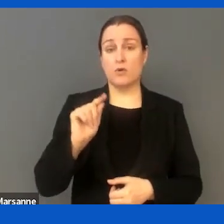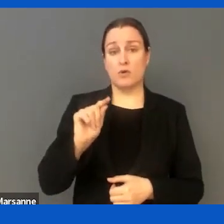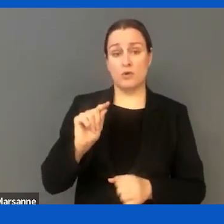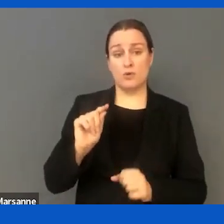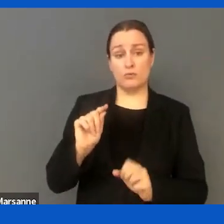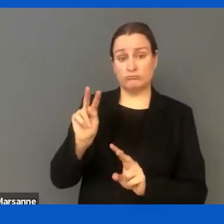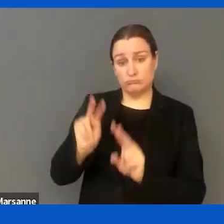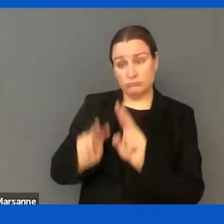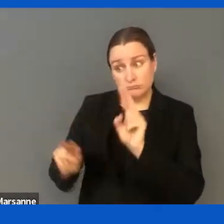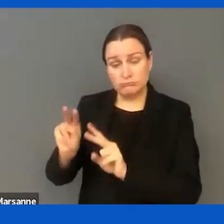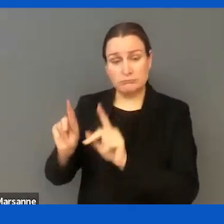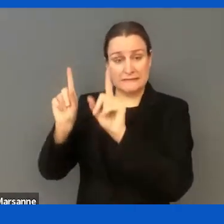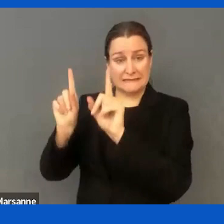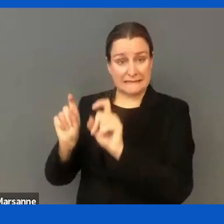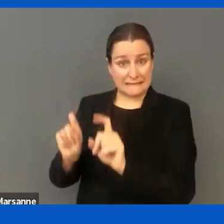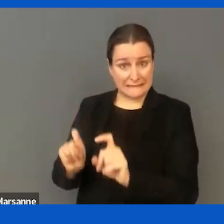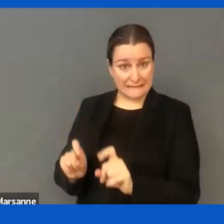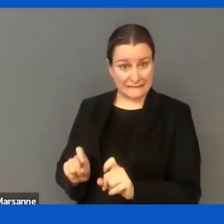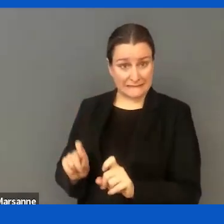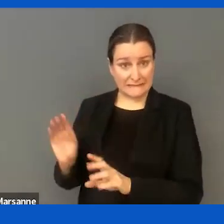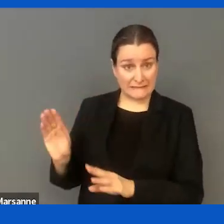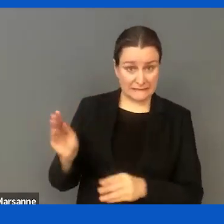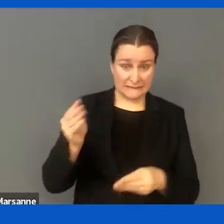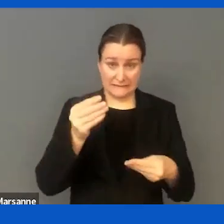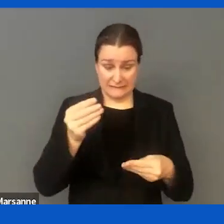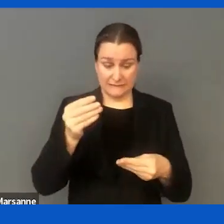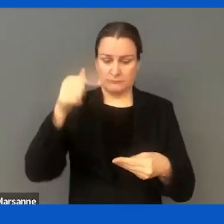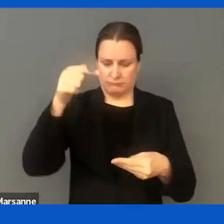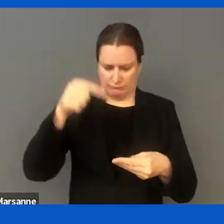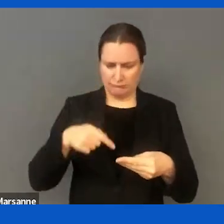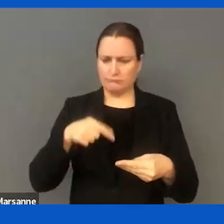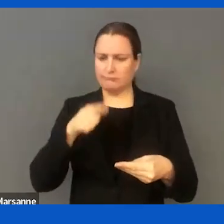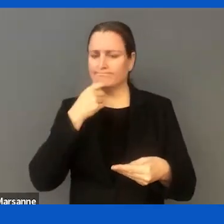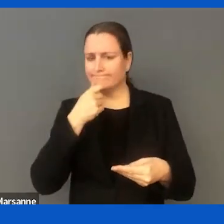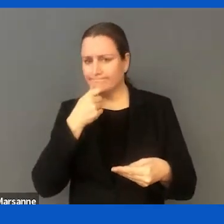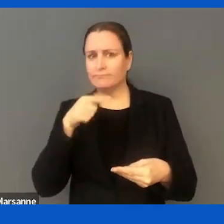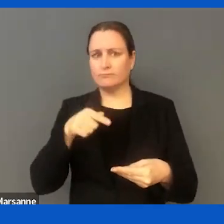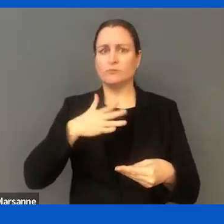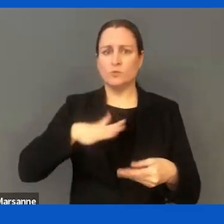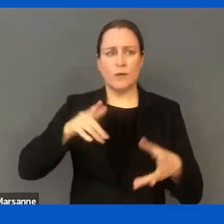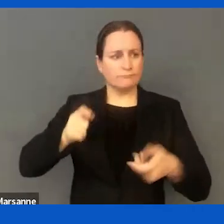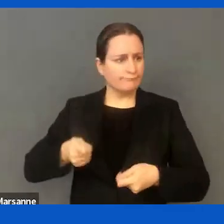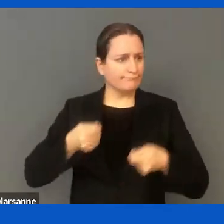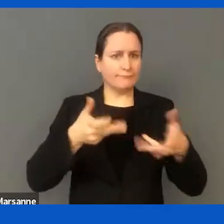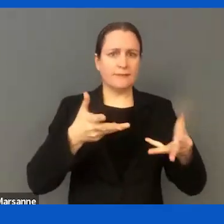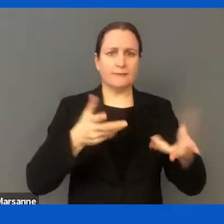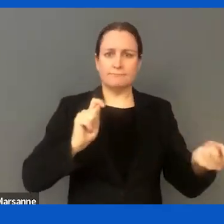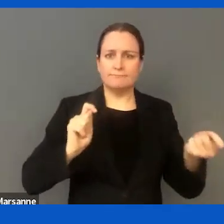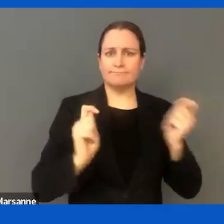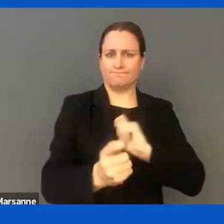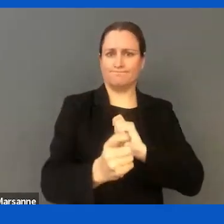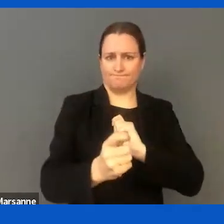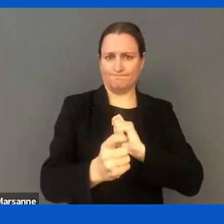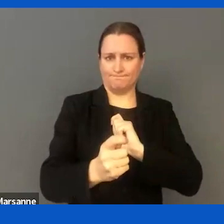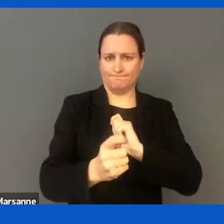impact for change, right? And again, the user getting the users involved into the mix and do